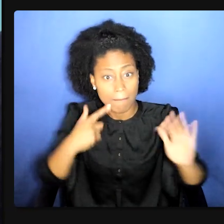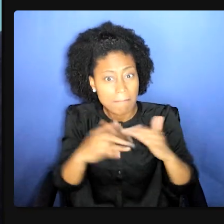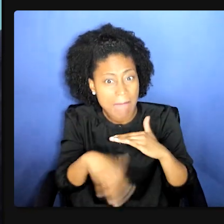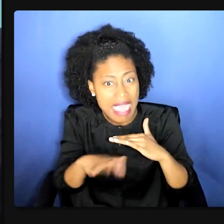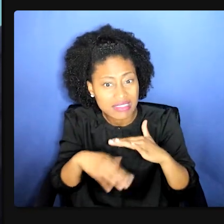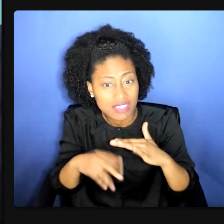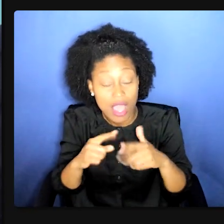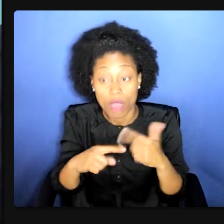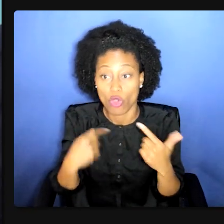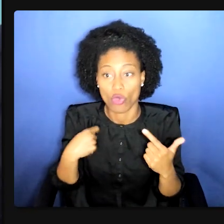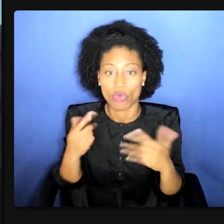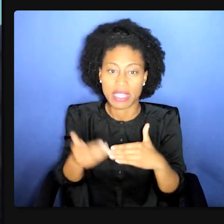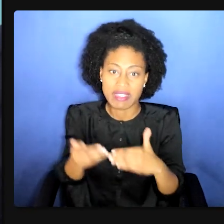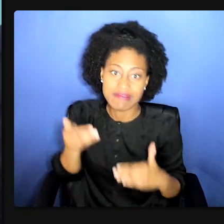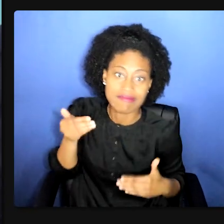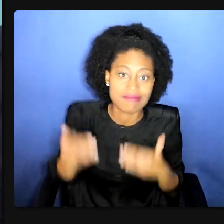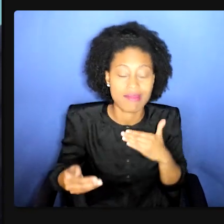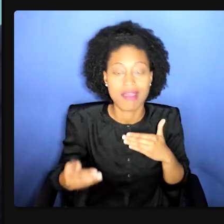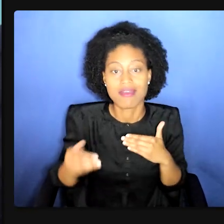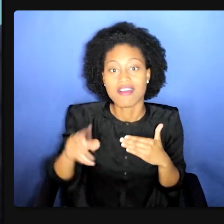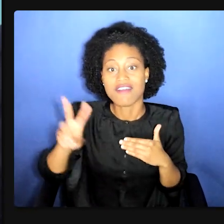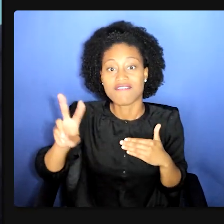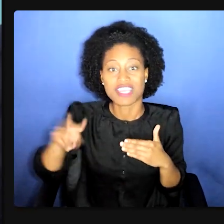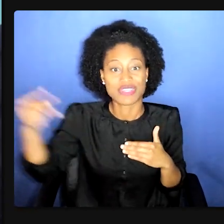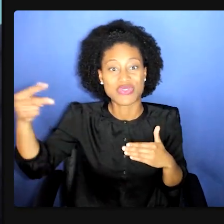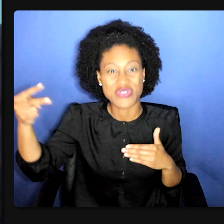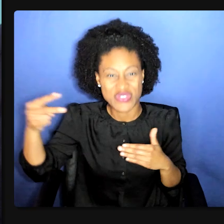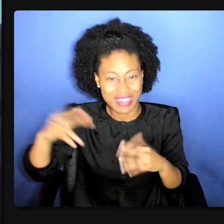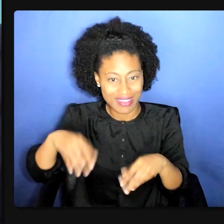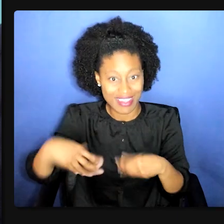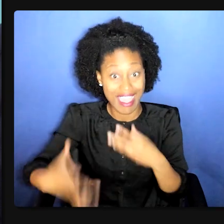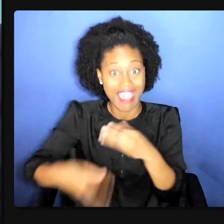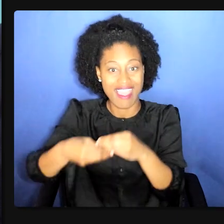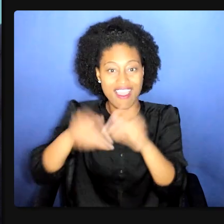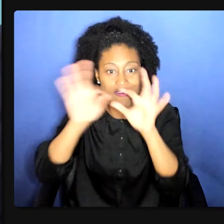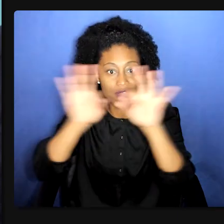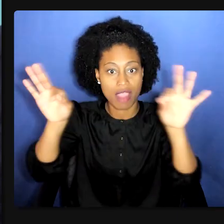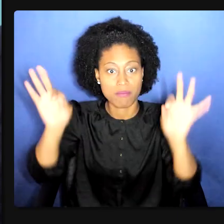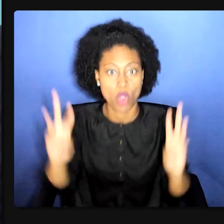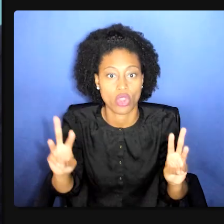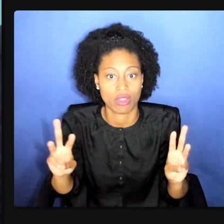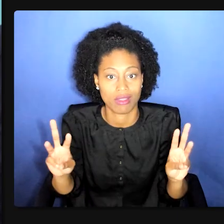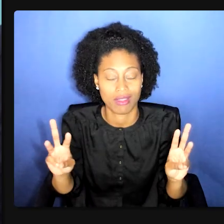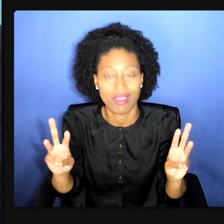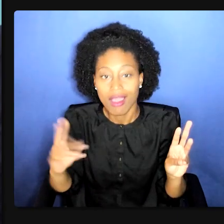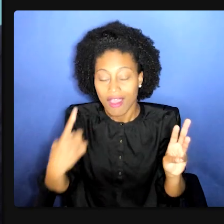into mixed reality toolkit for v2 added a bit of a framework around that uh both to to ease